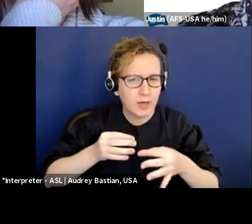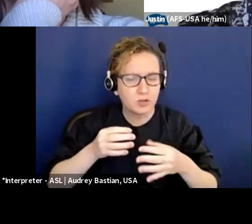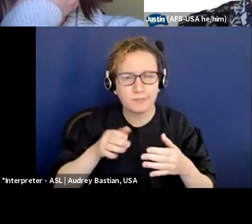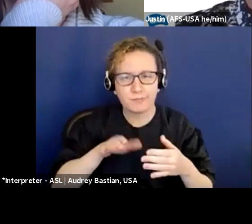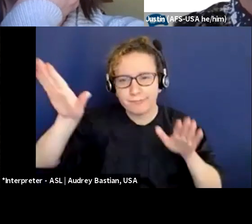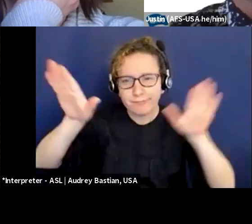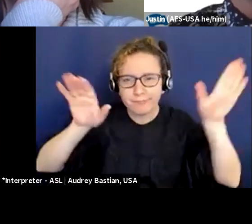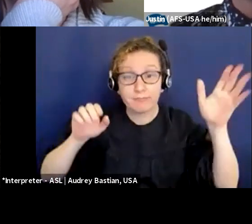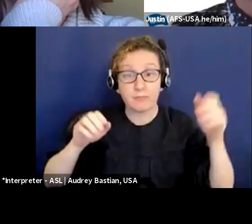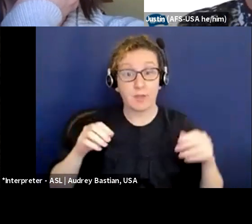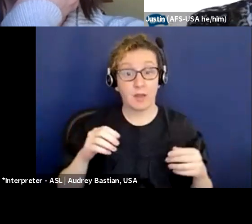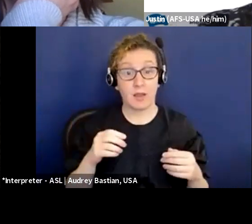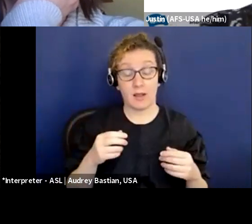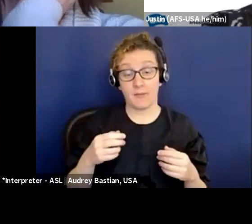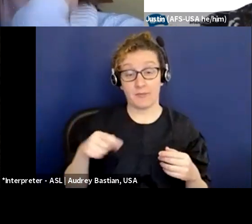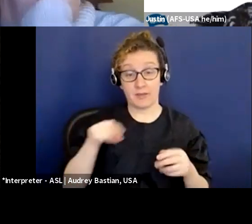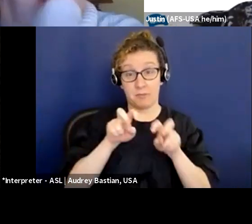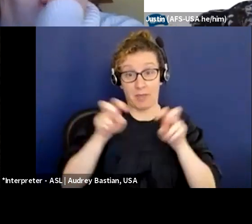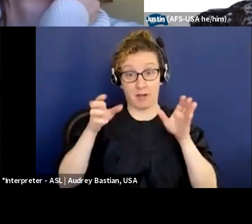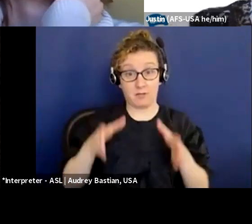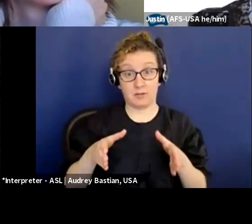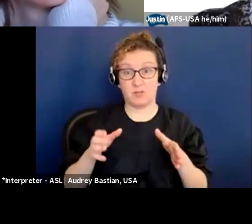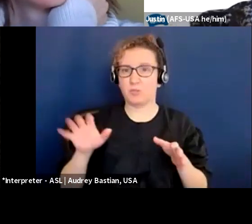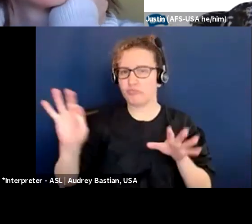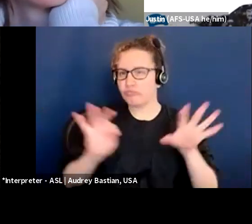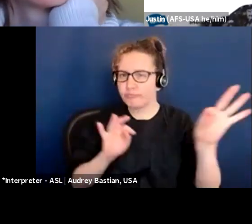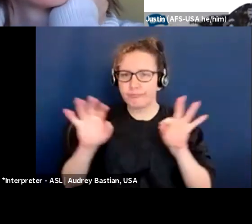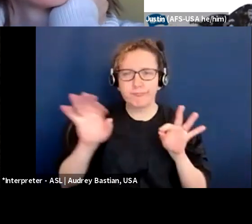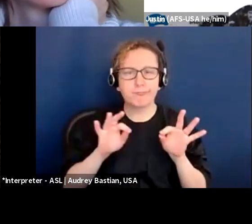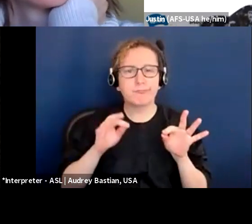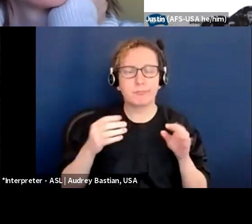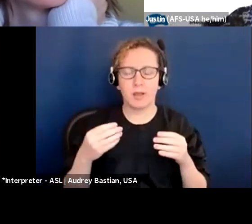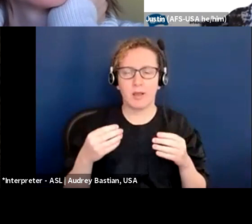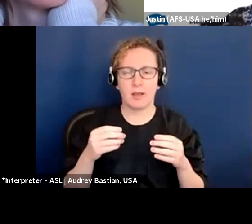exchange providers. This is a sample of just what is out there in the whole field.